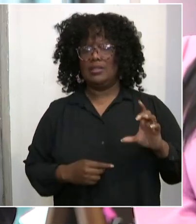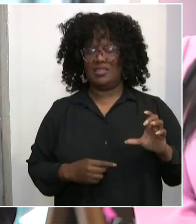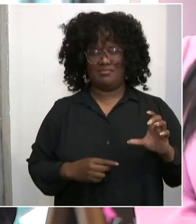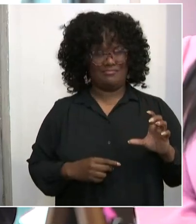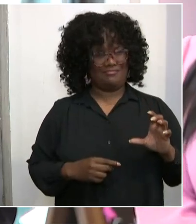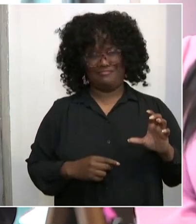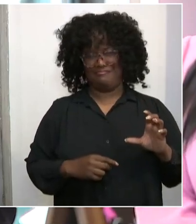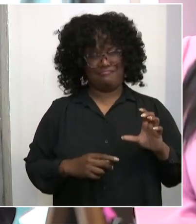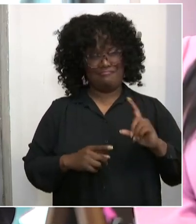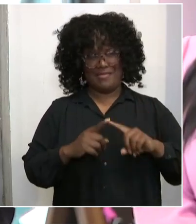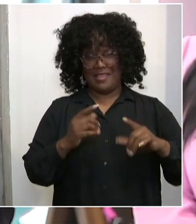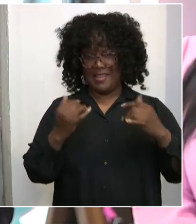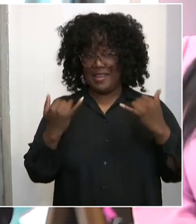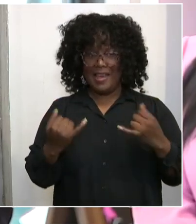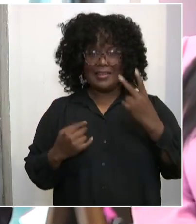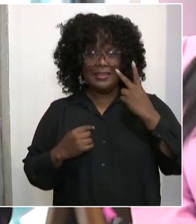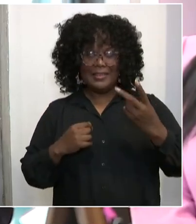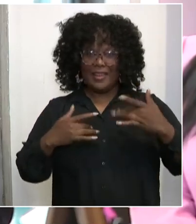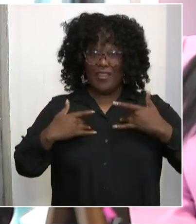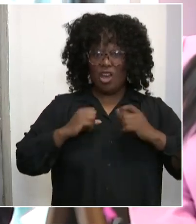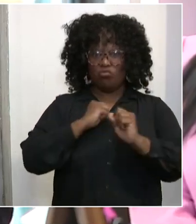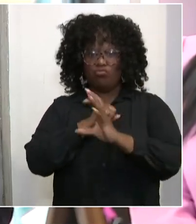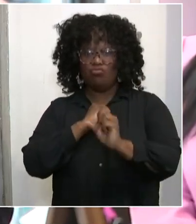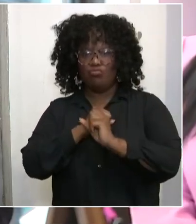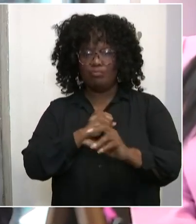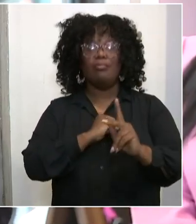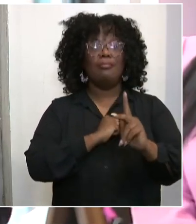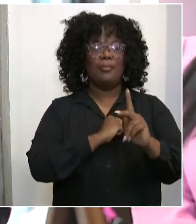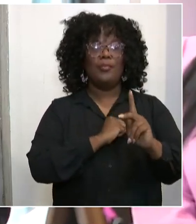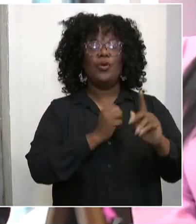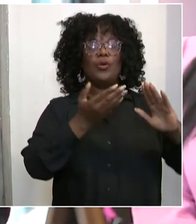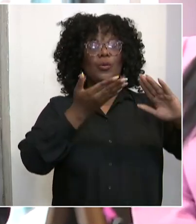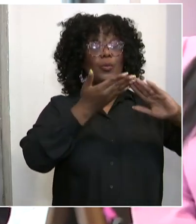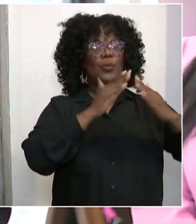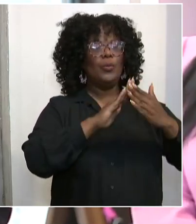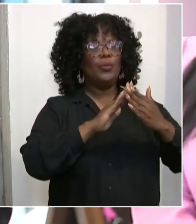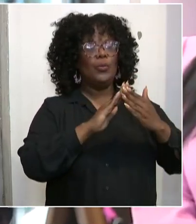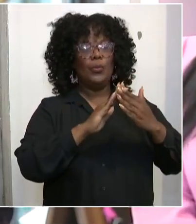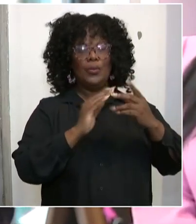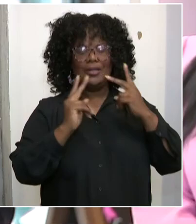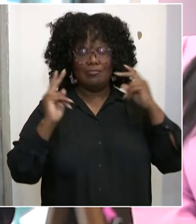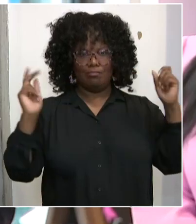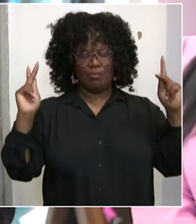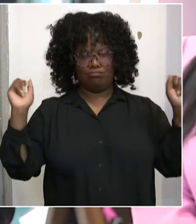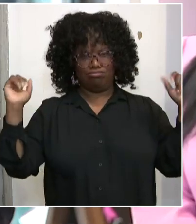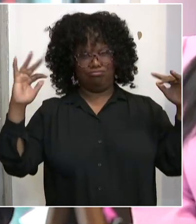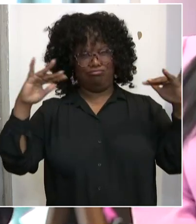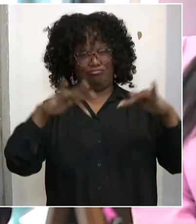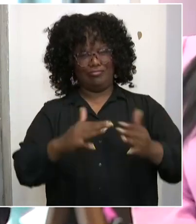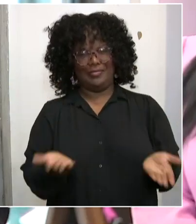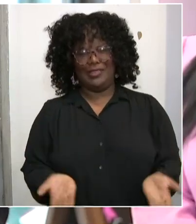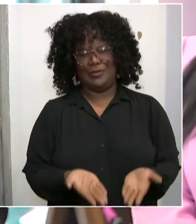Have really galvanized the local community, the national community, to want to come to the city just left our annual board meeting, Randy and I,